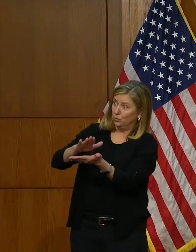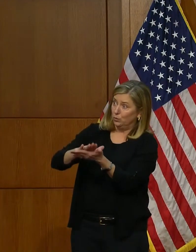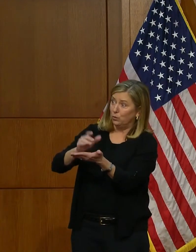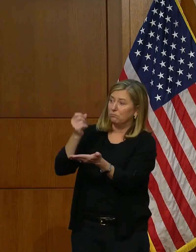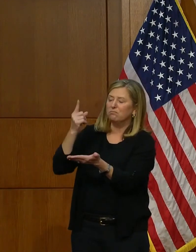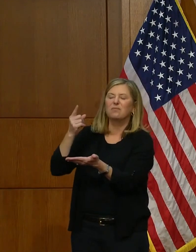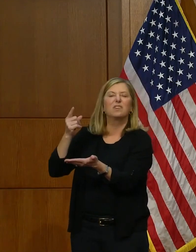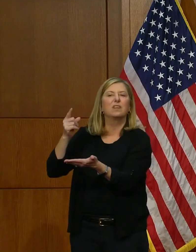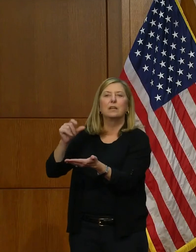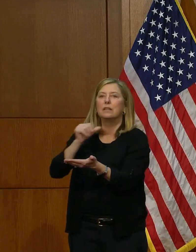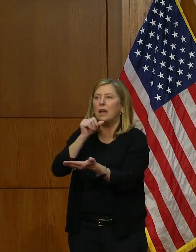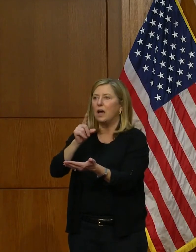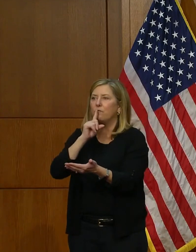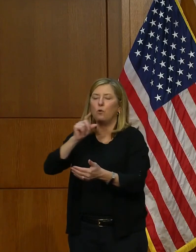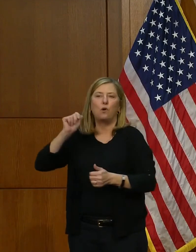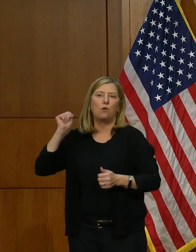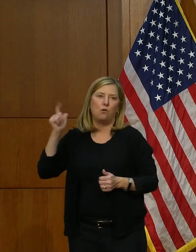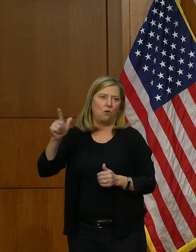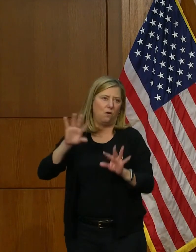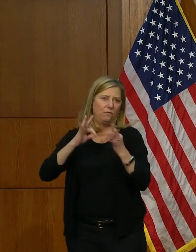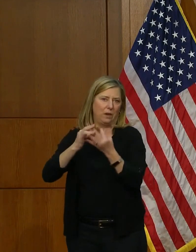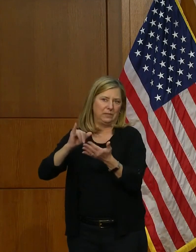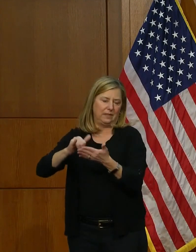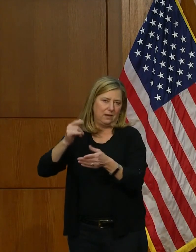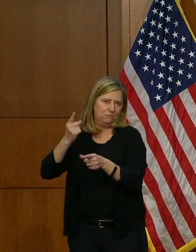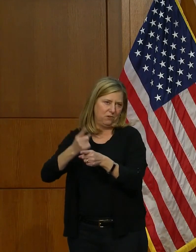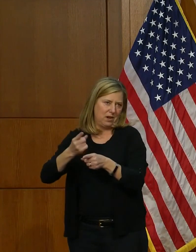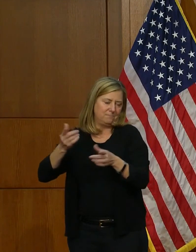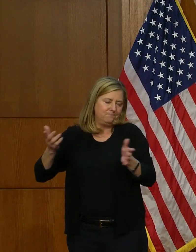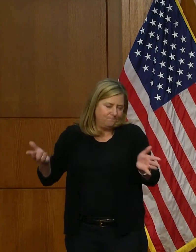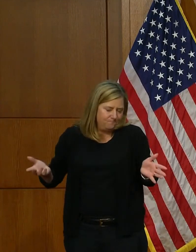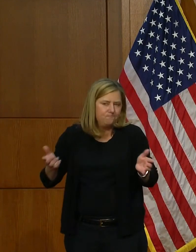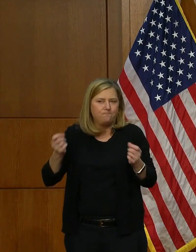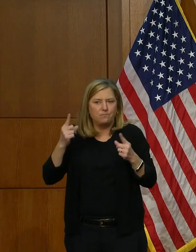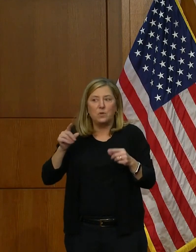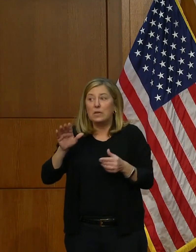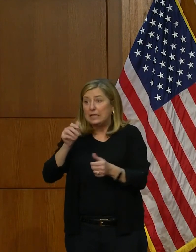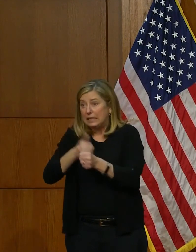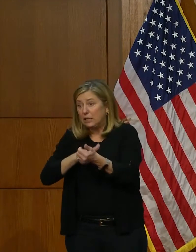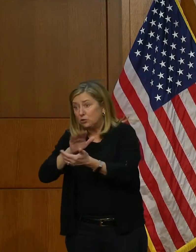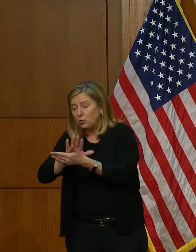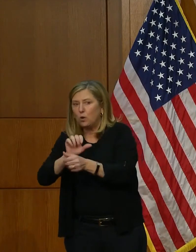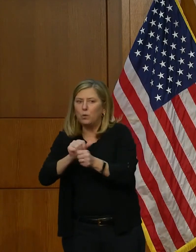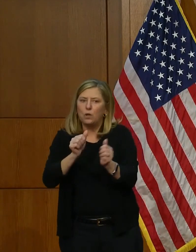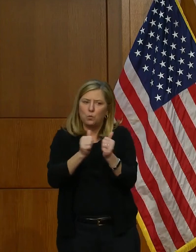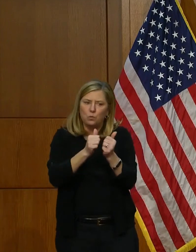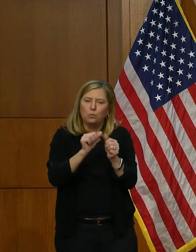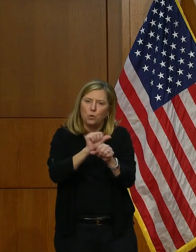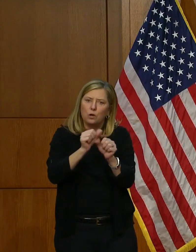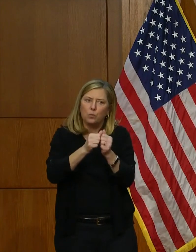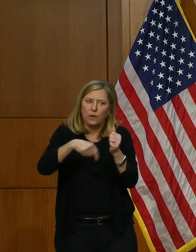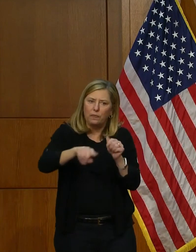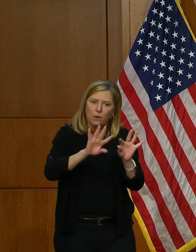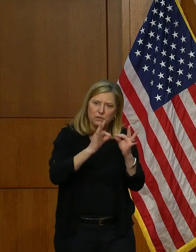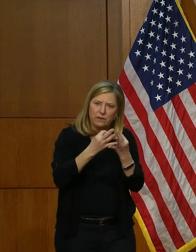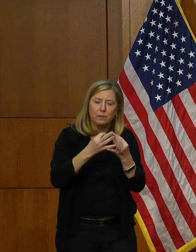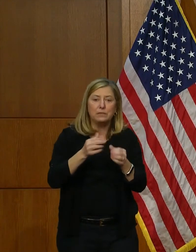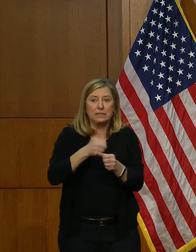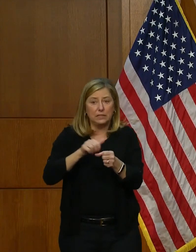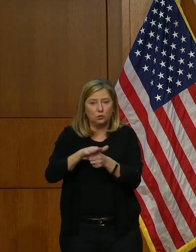ENCOURAGE OUR CHILDREN TO BE BACK IN SCHOOL, WE UNDERSTAND THAT THAT'S NOT GOING TO BE THE CASE FOR ALL FAMILIES, AND THE